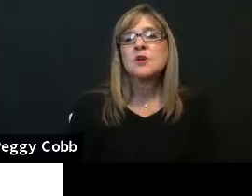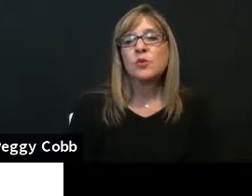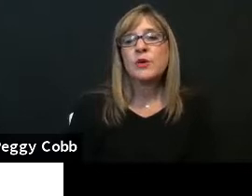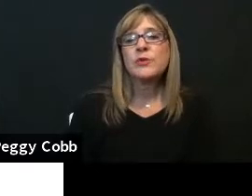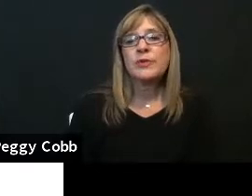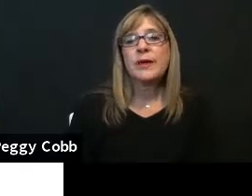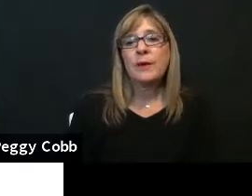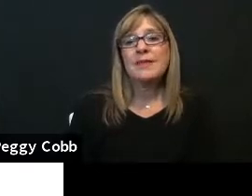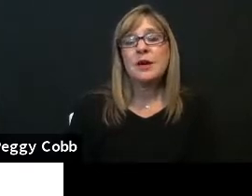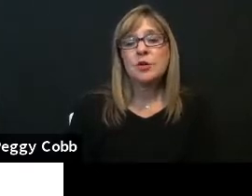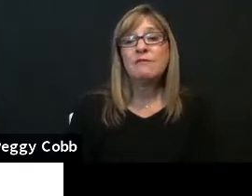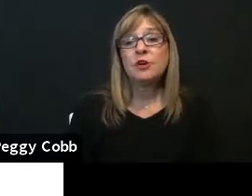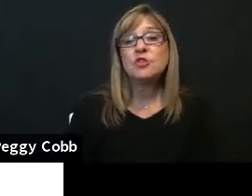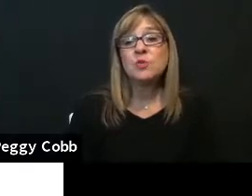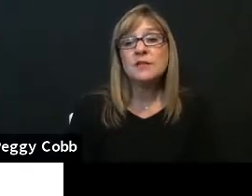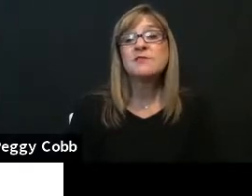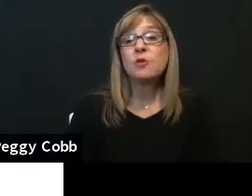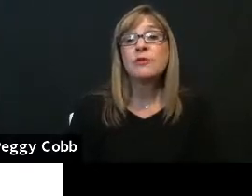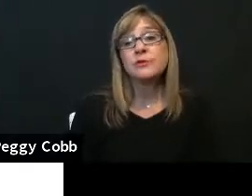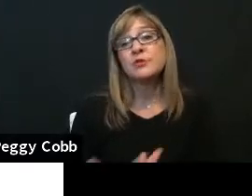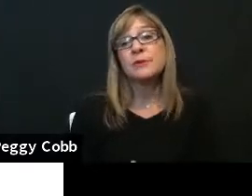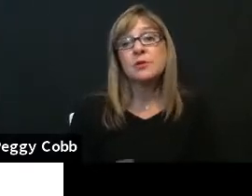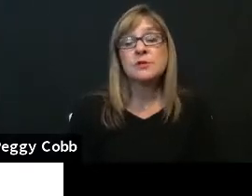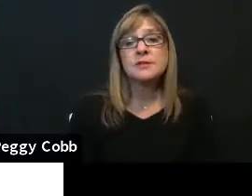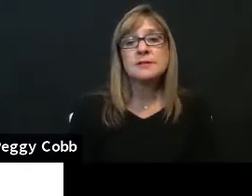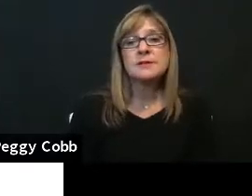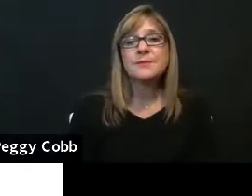so that way they are referred to us for those three courses.